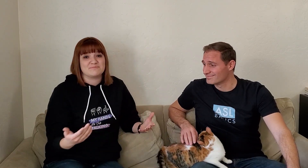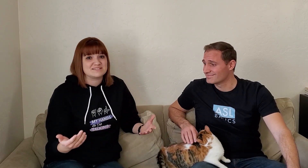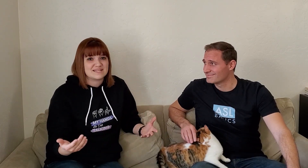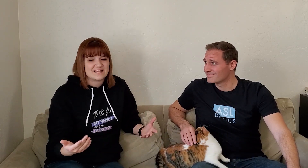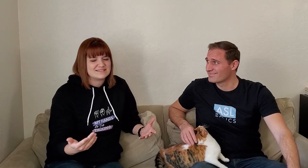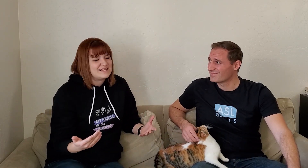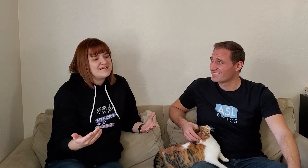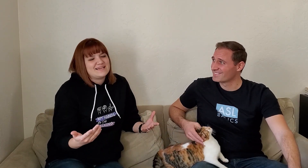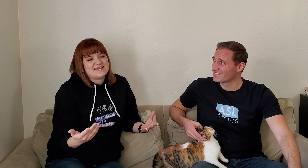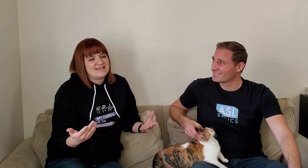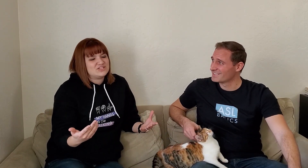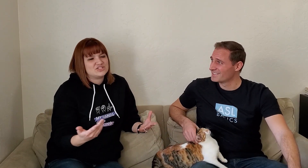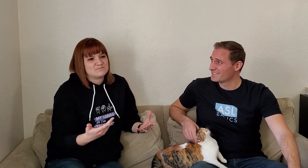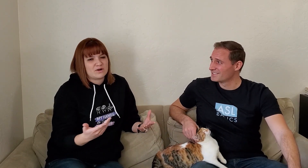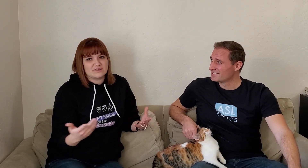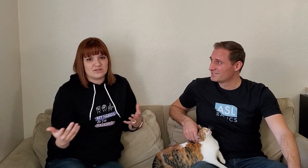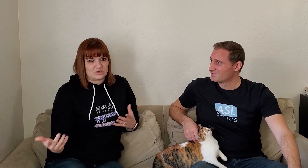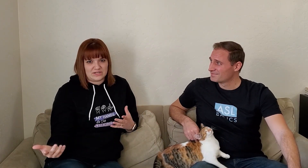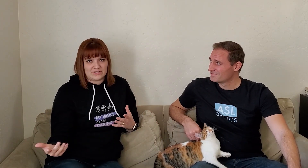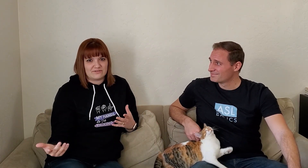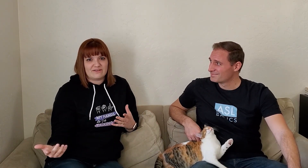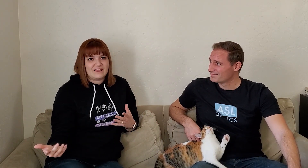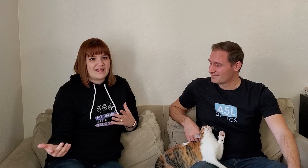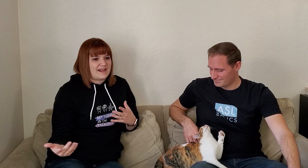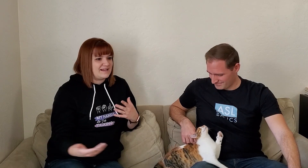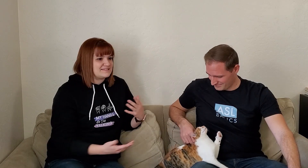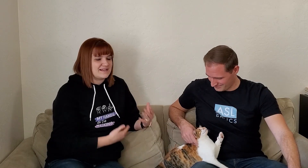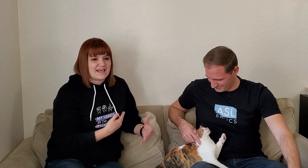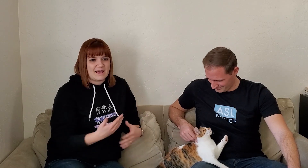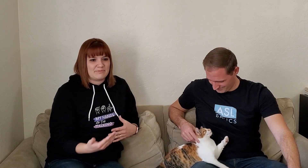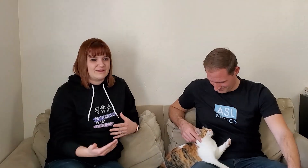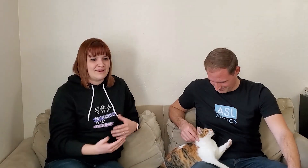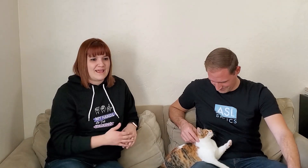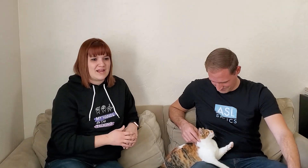this way"